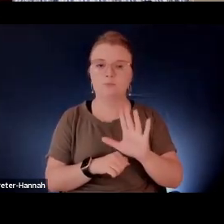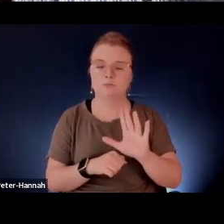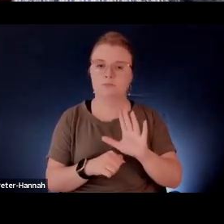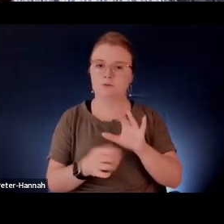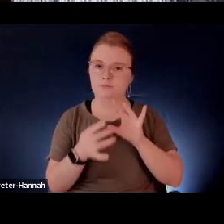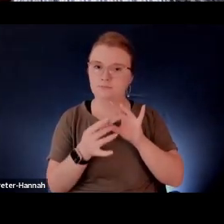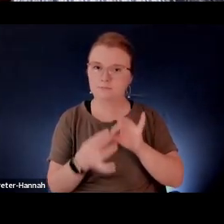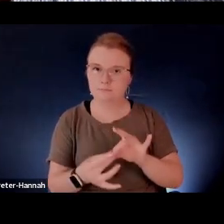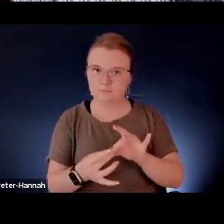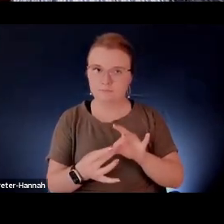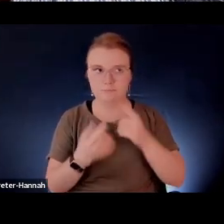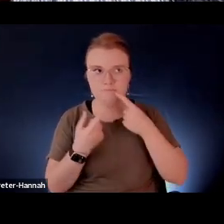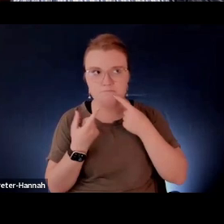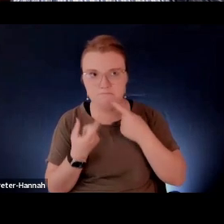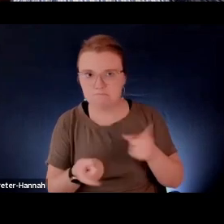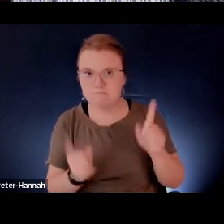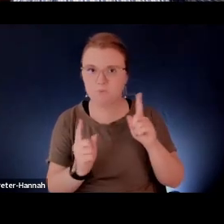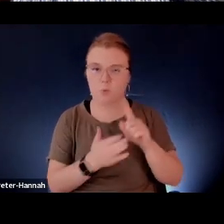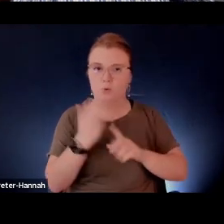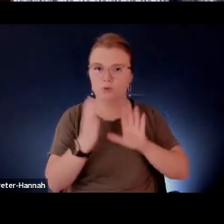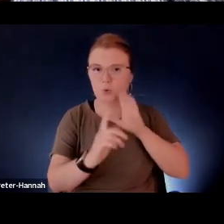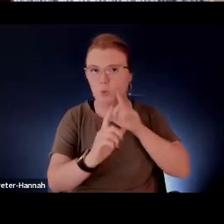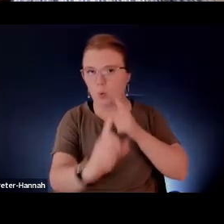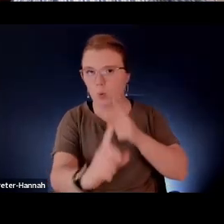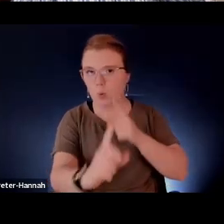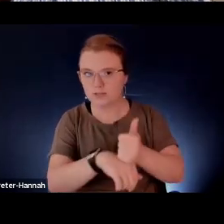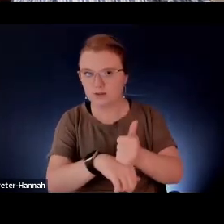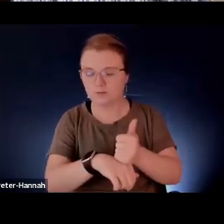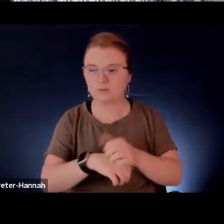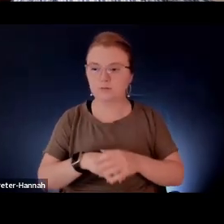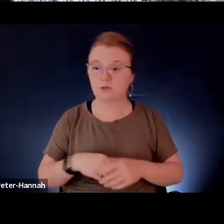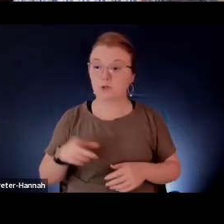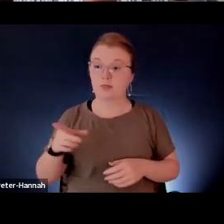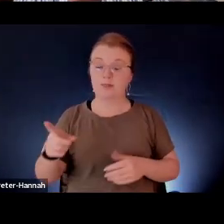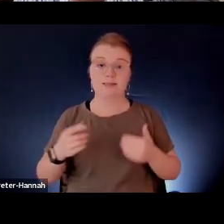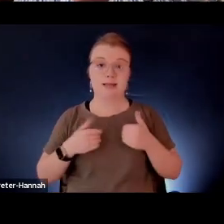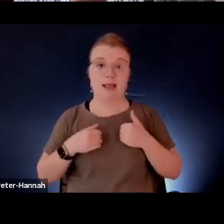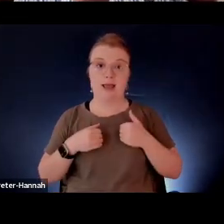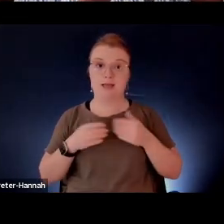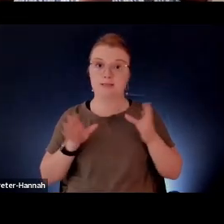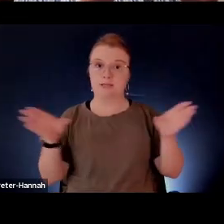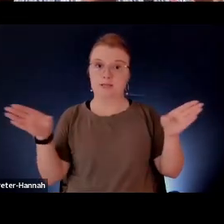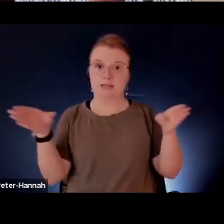So, this one is, gives them some guardrails though, they don't have to narrate as much.